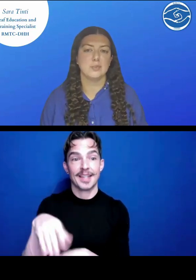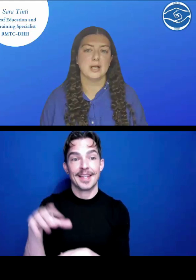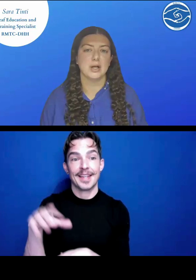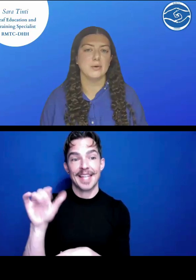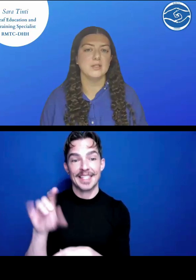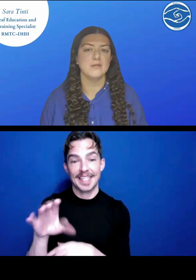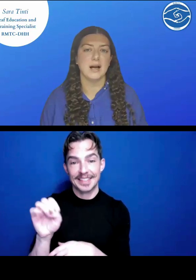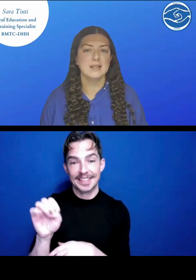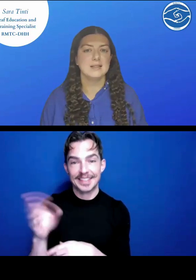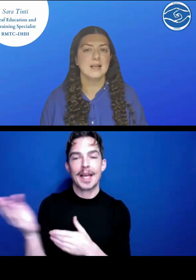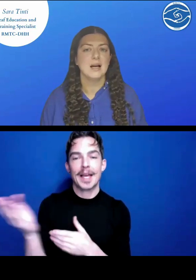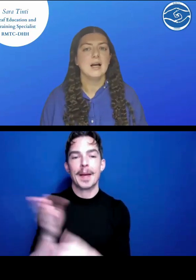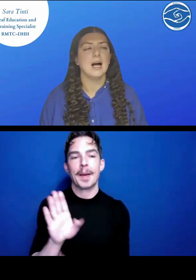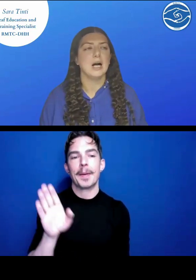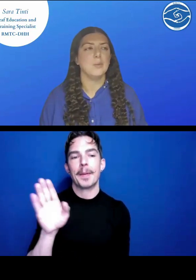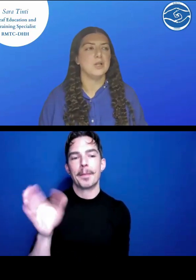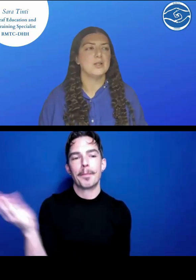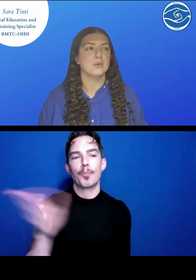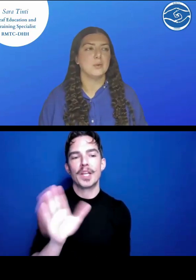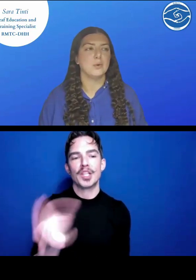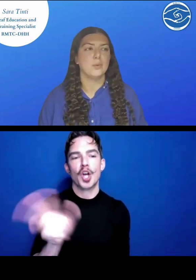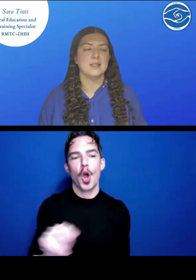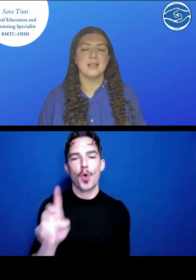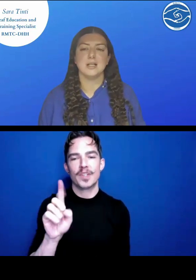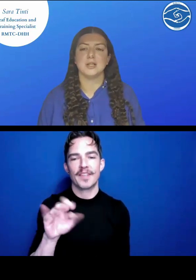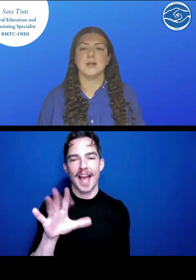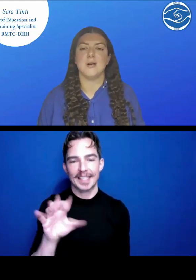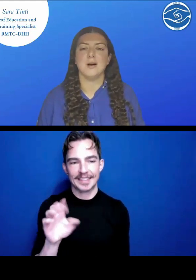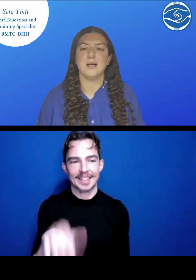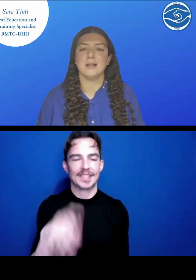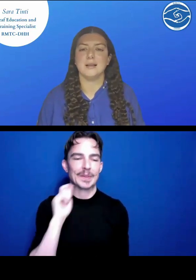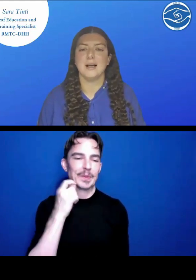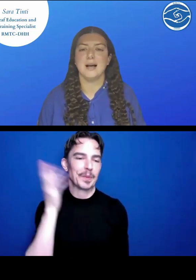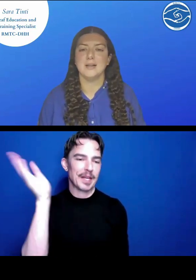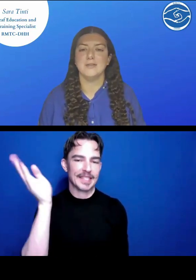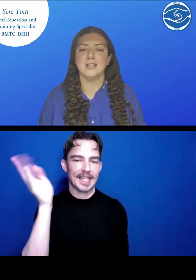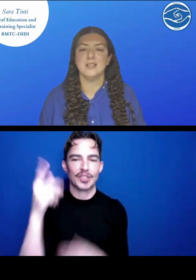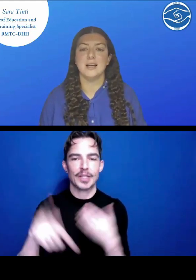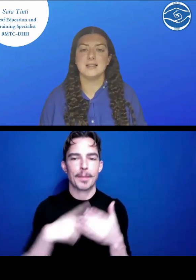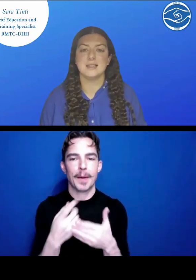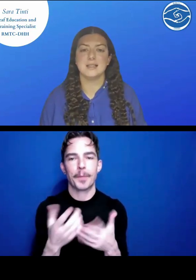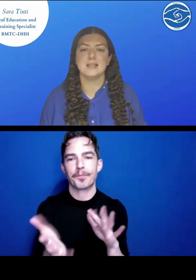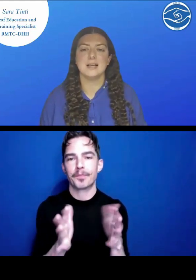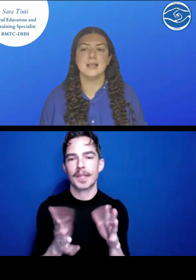which was Bring Your Own Device. Which is a really cool presentation on kind of the devices